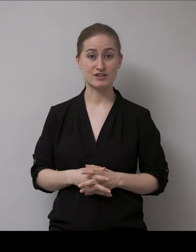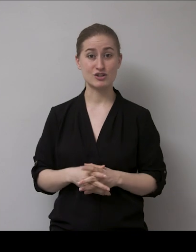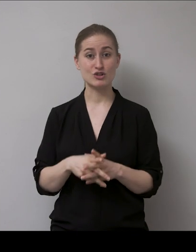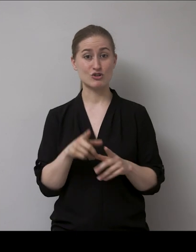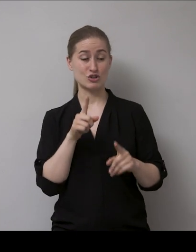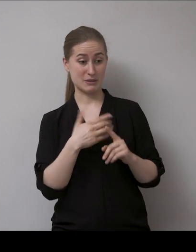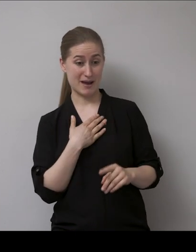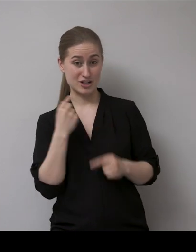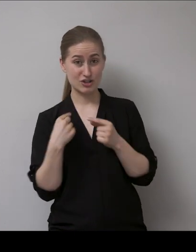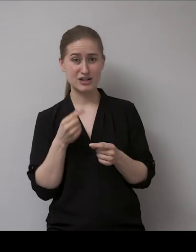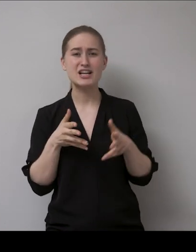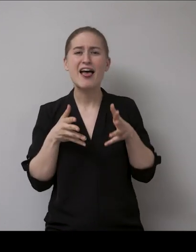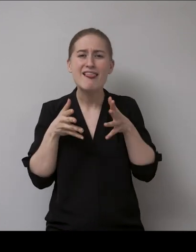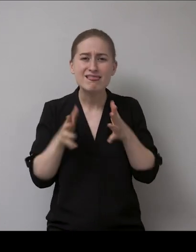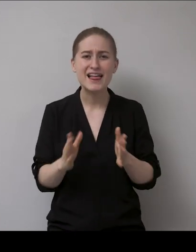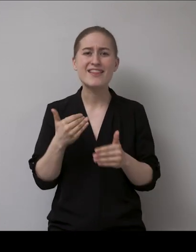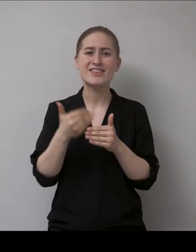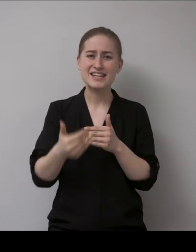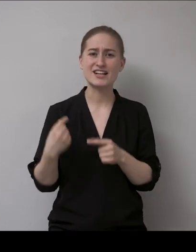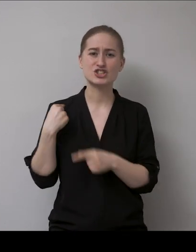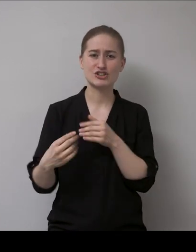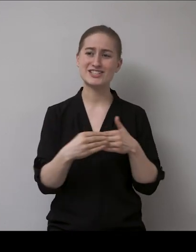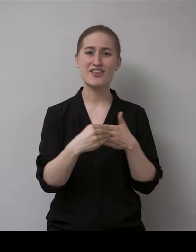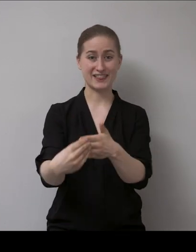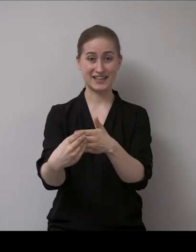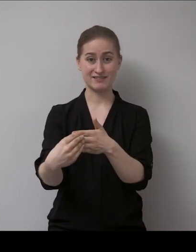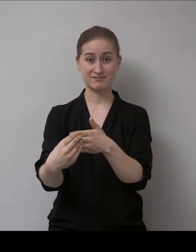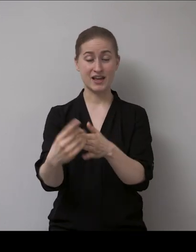let the next generation lead. And to you, I say,